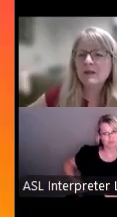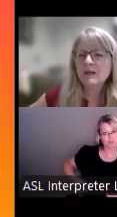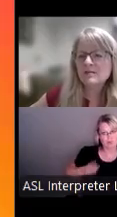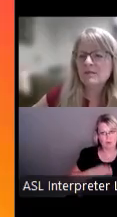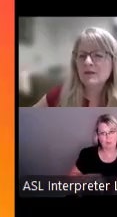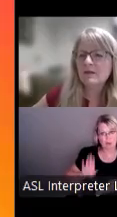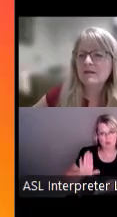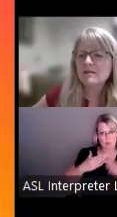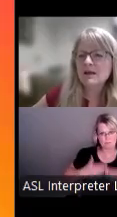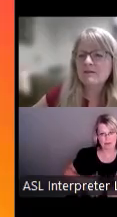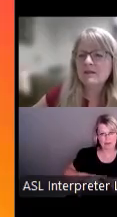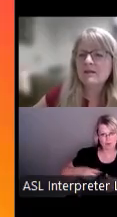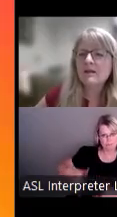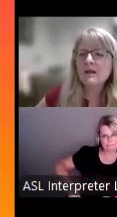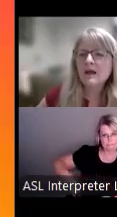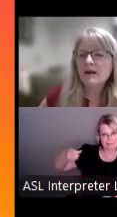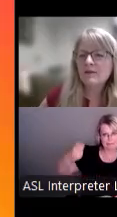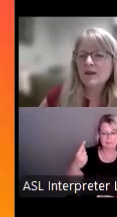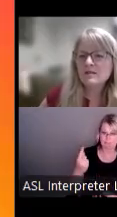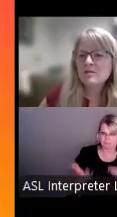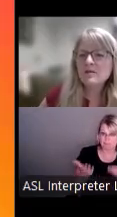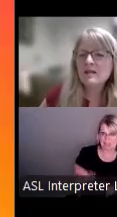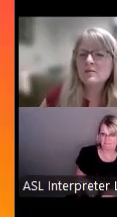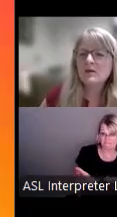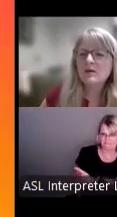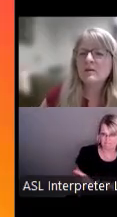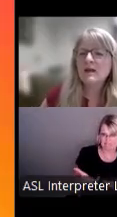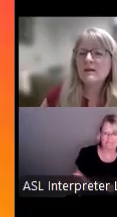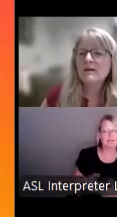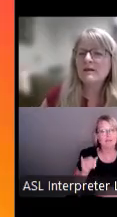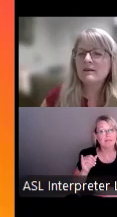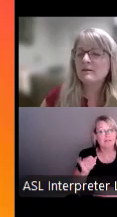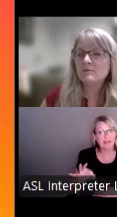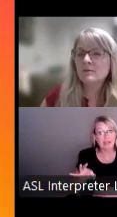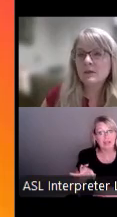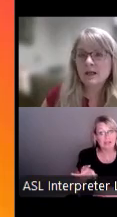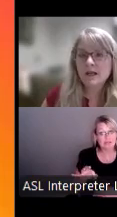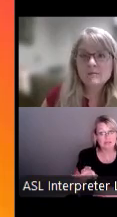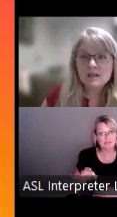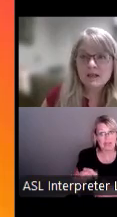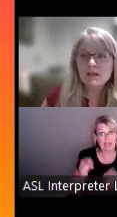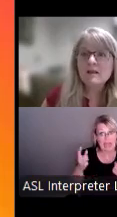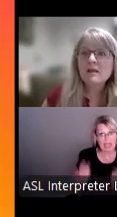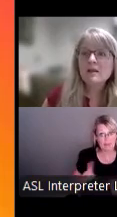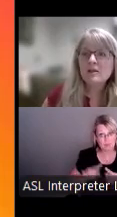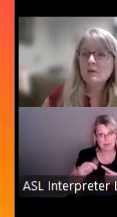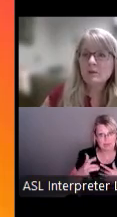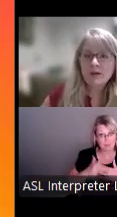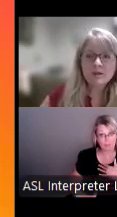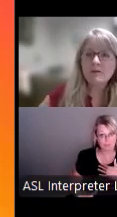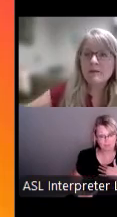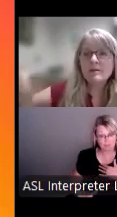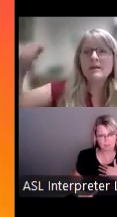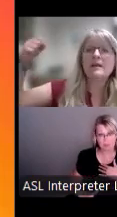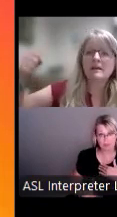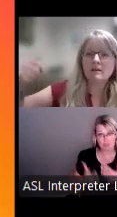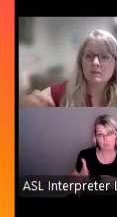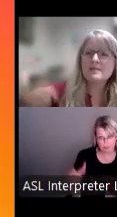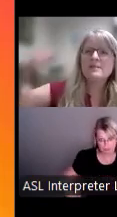to pick up something that is heavy, and if that suitcase were to be hit would be empty, you would probably grab it and be